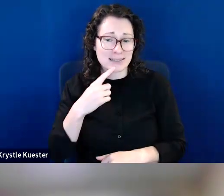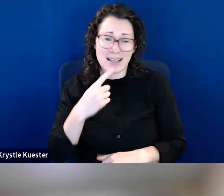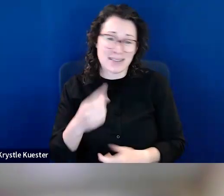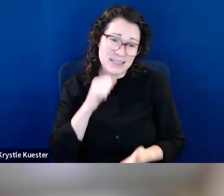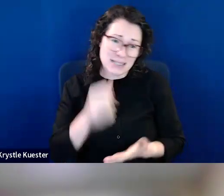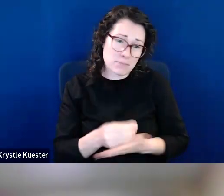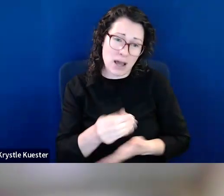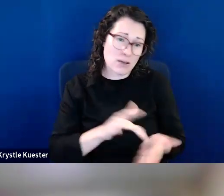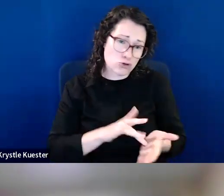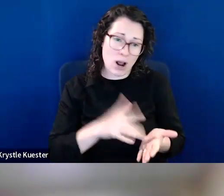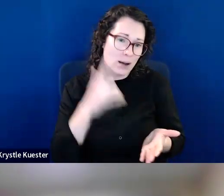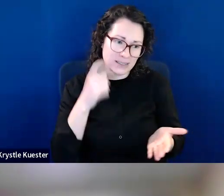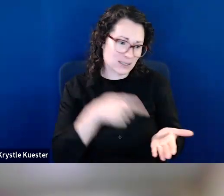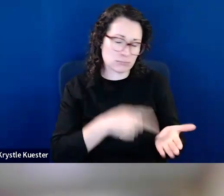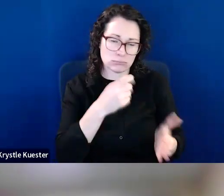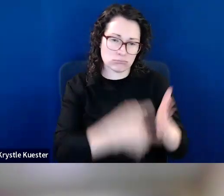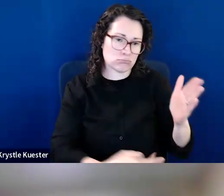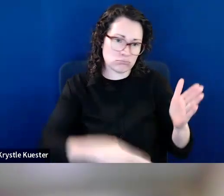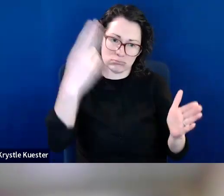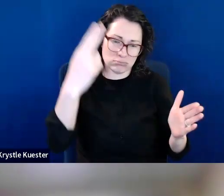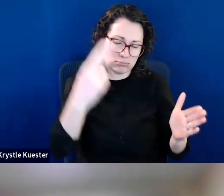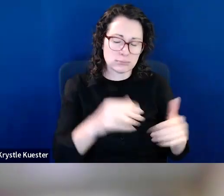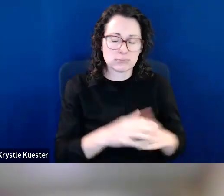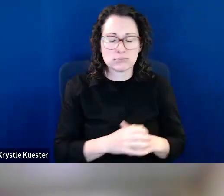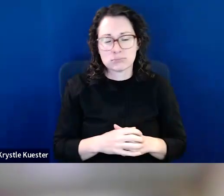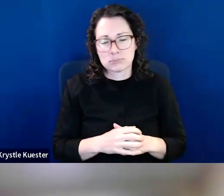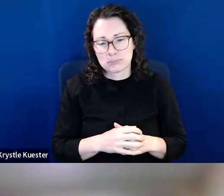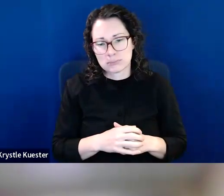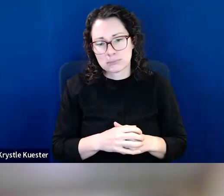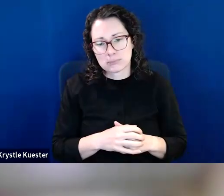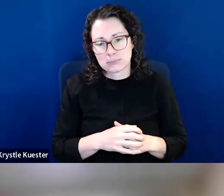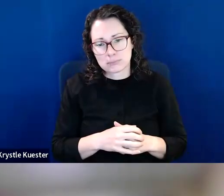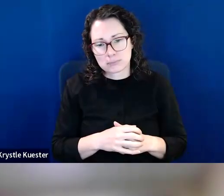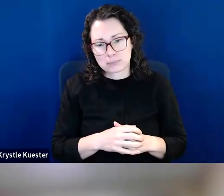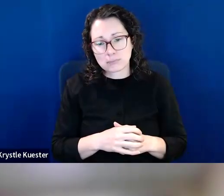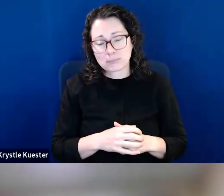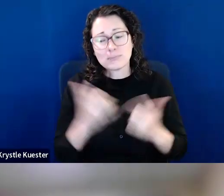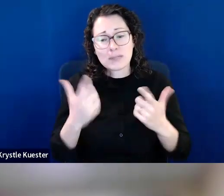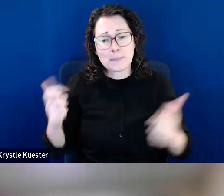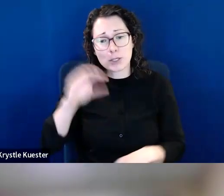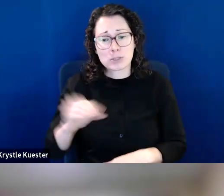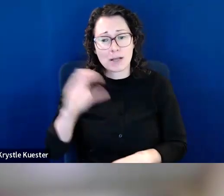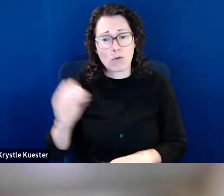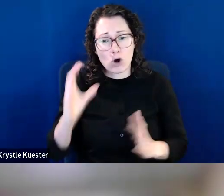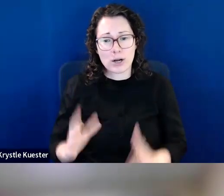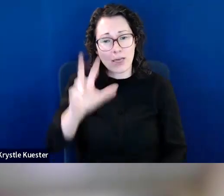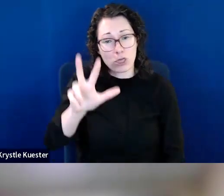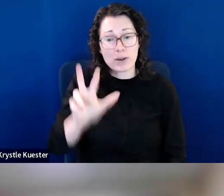purchase the drug because of its cost. Um and much larger percentage of Oregonians, three out of four